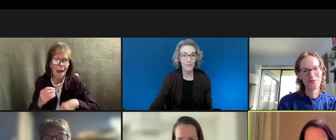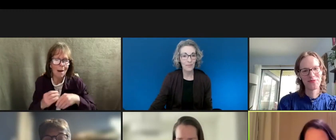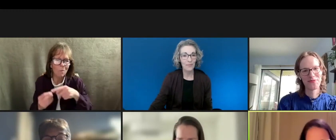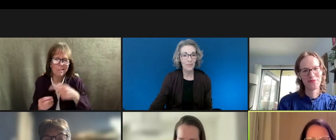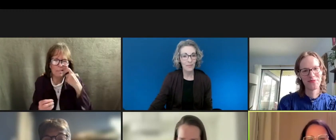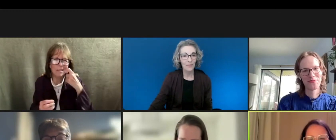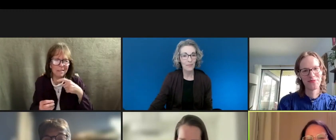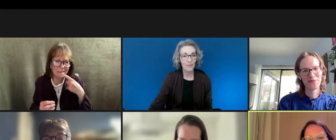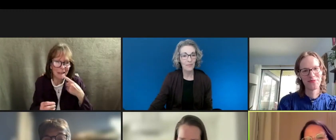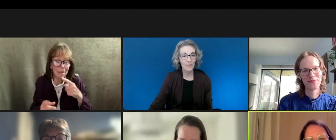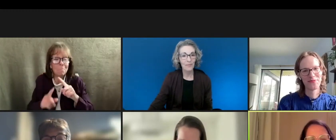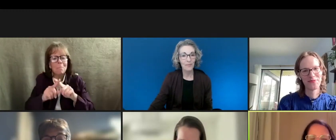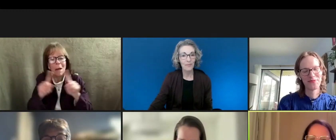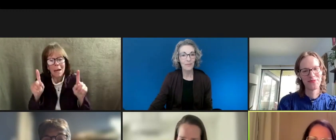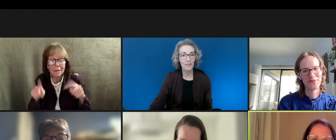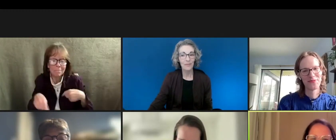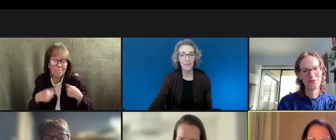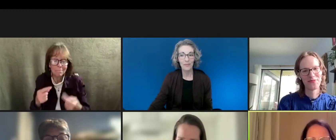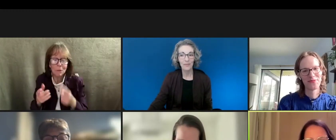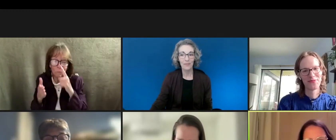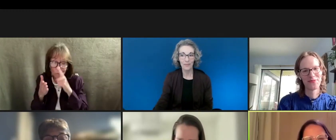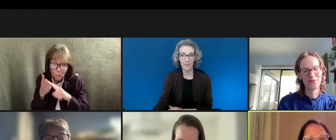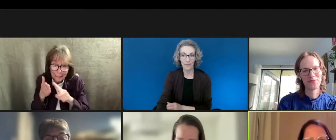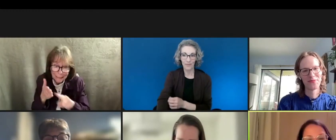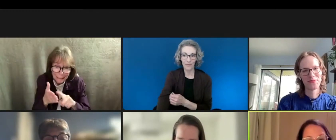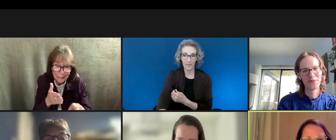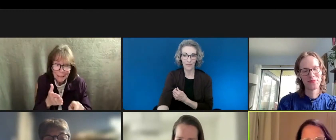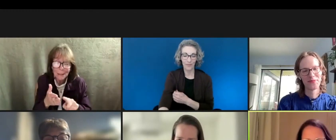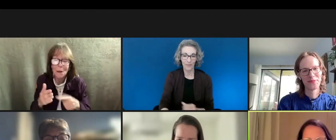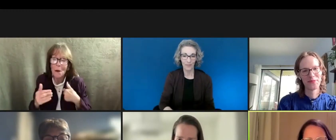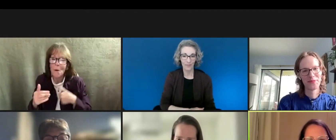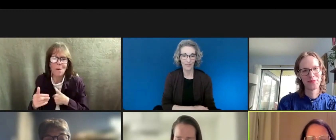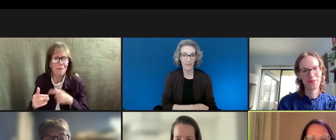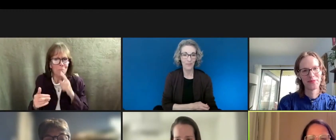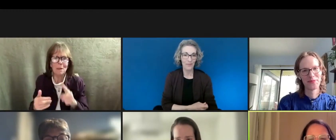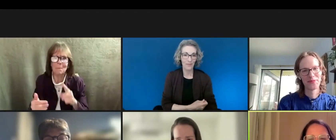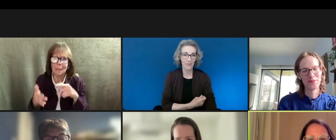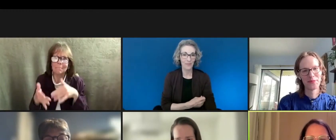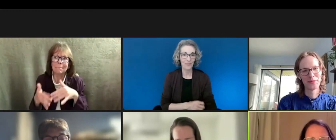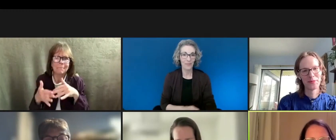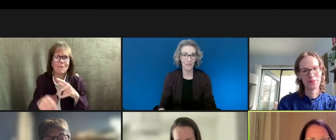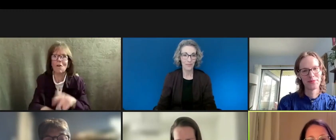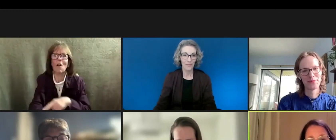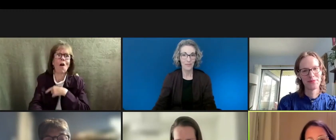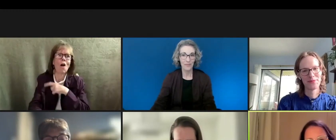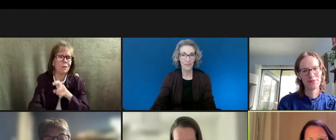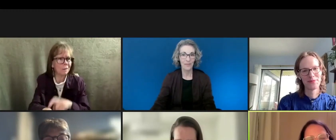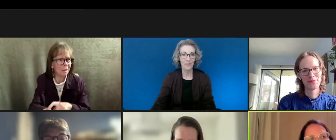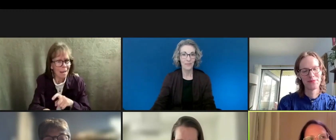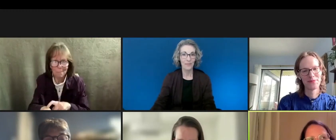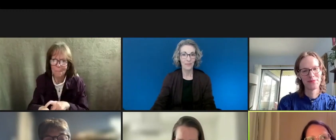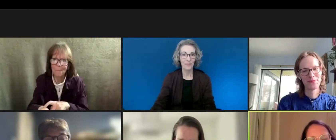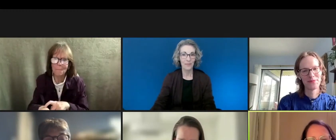cuz we are dealing with it for a long time in our studies and also from personal experience.